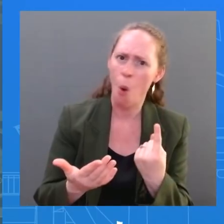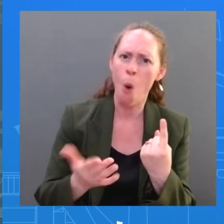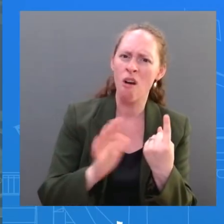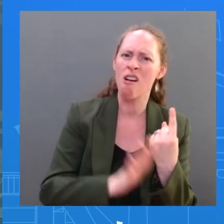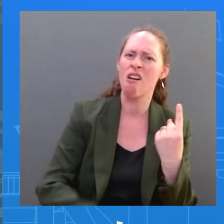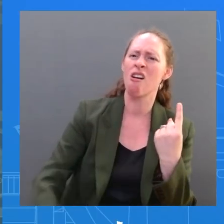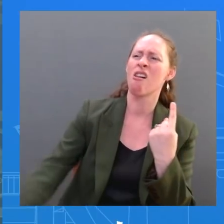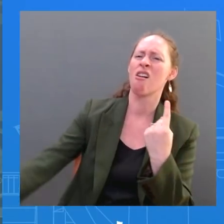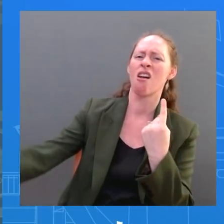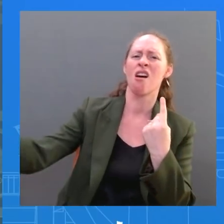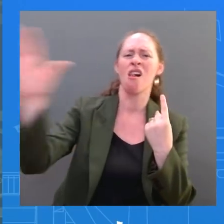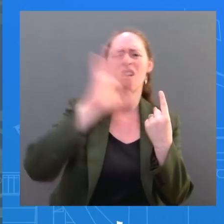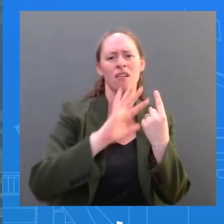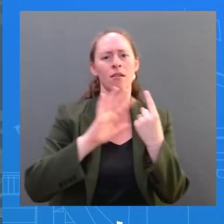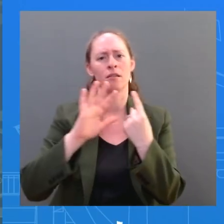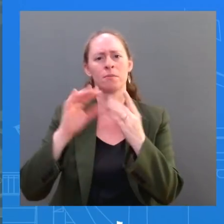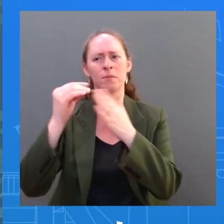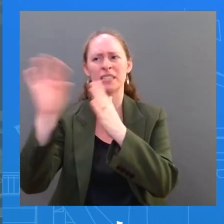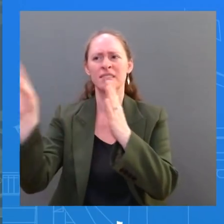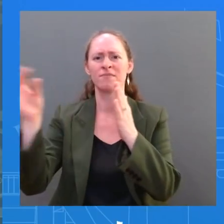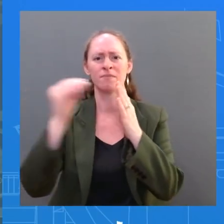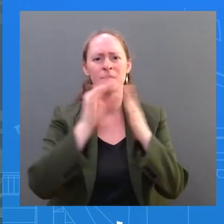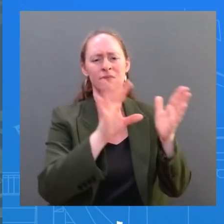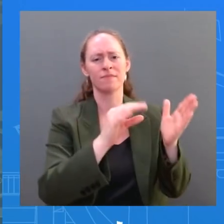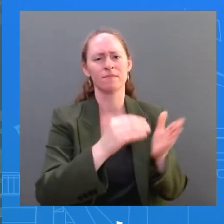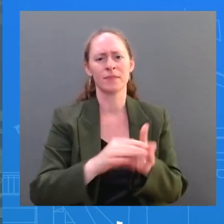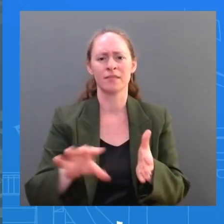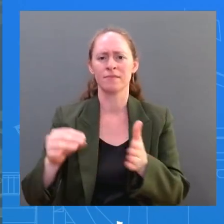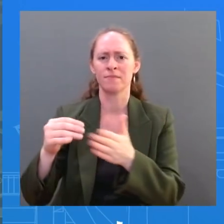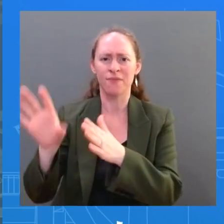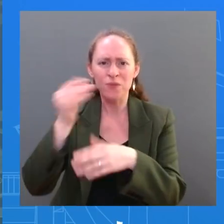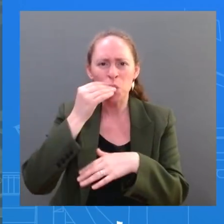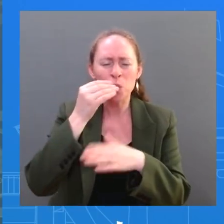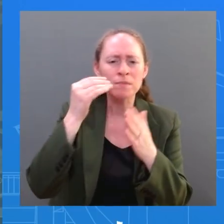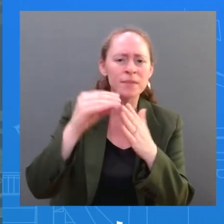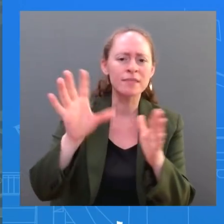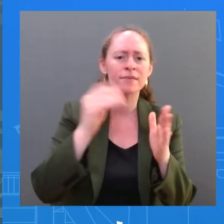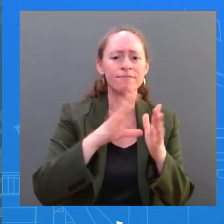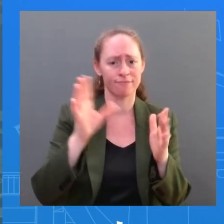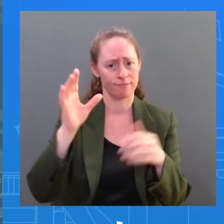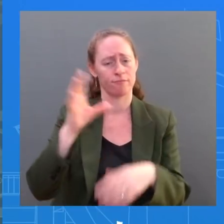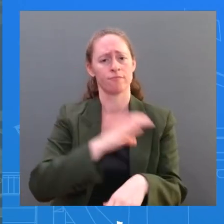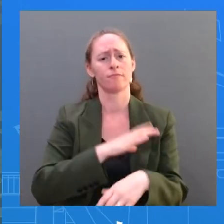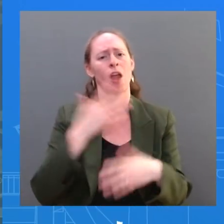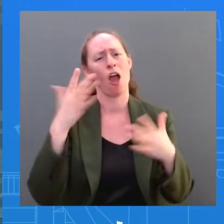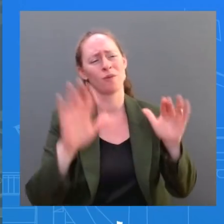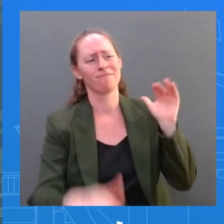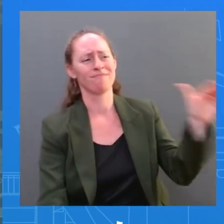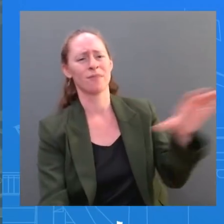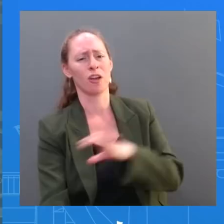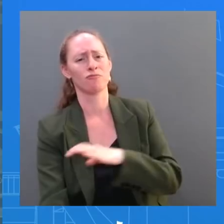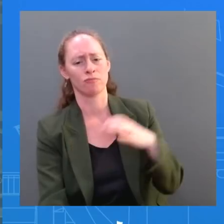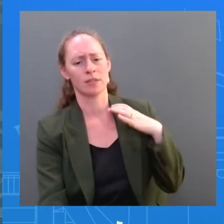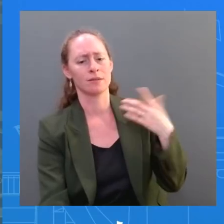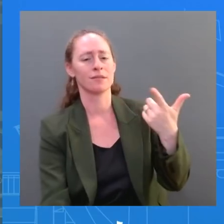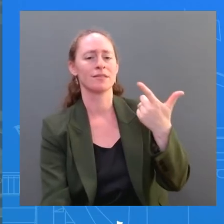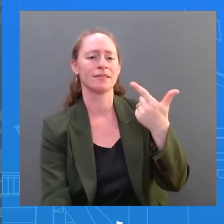That's why he asked for the gas tax holiday, which we -- is something that we're calling on Congress to do, something that's very, very easy to do